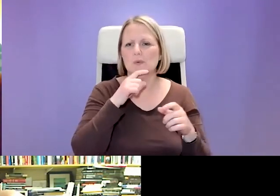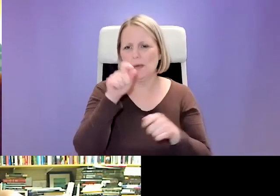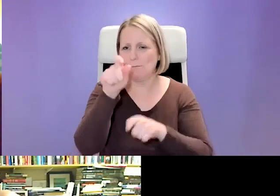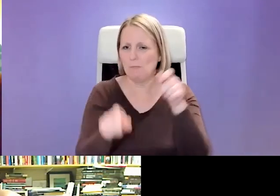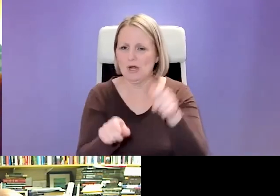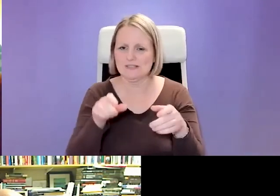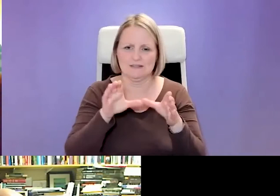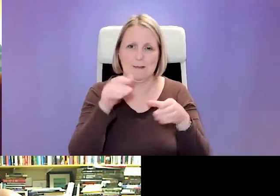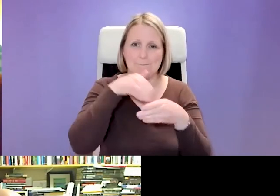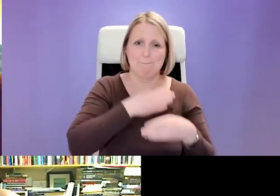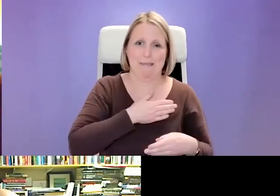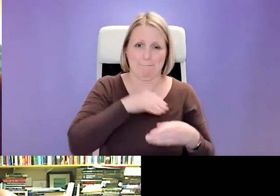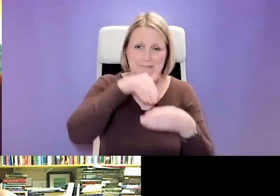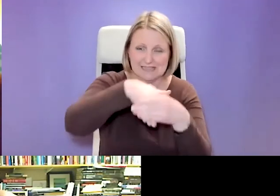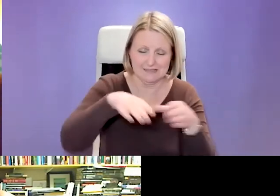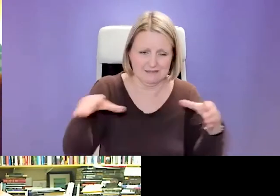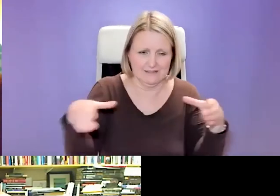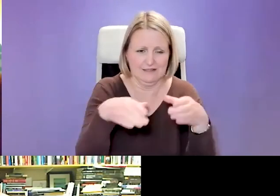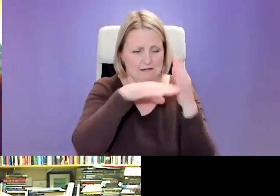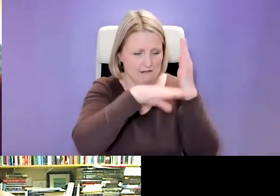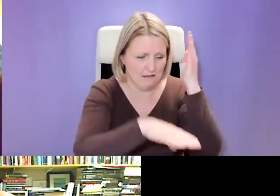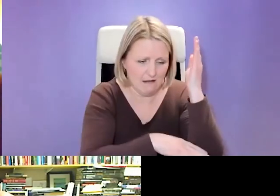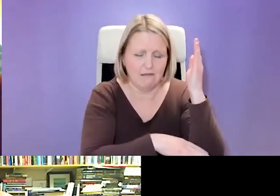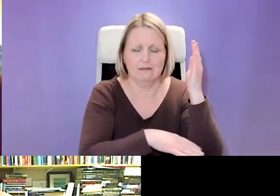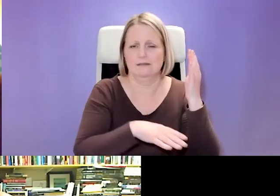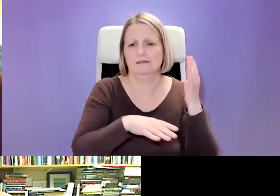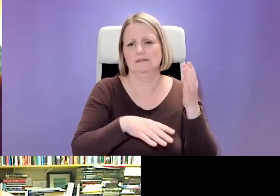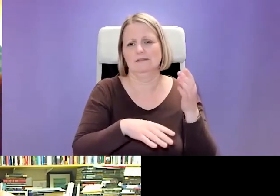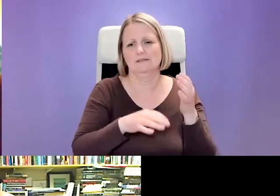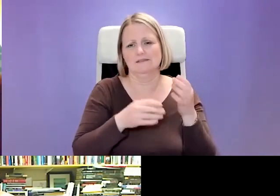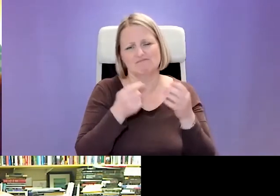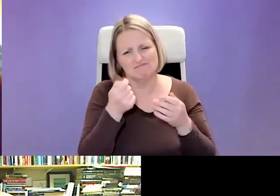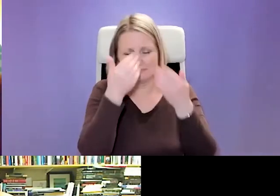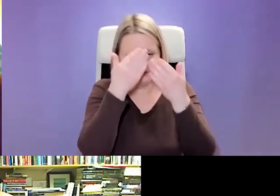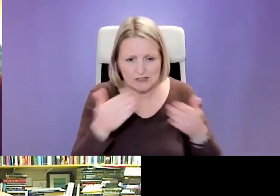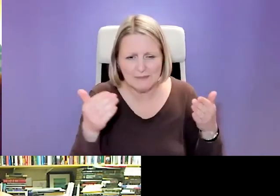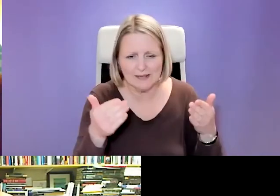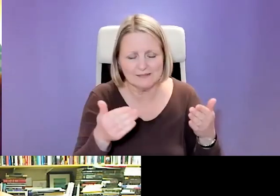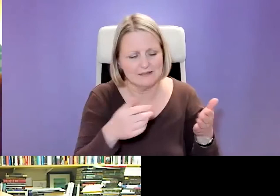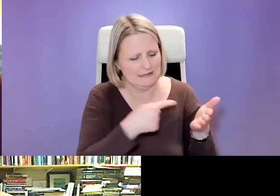people have recognised that as somehow connecting to